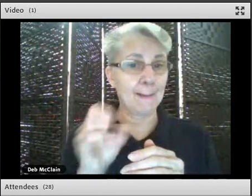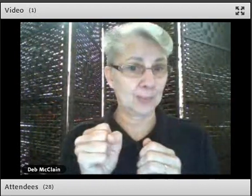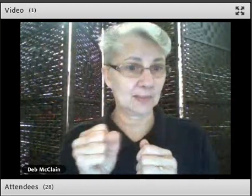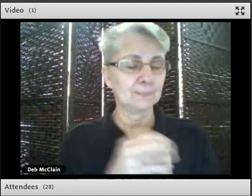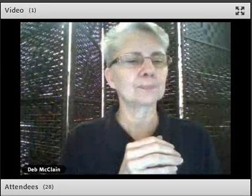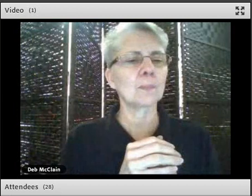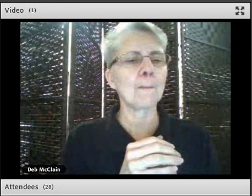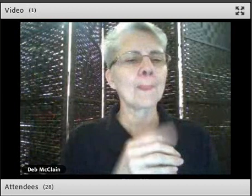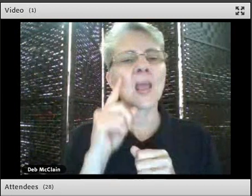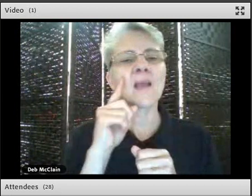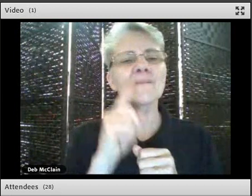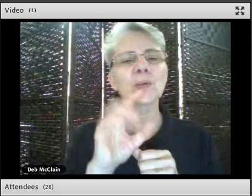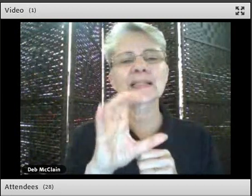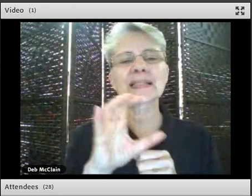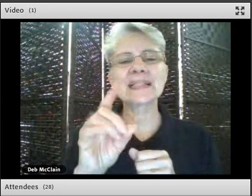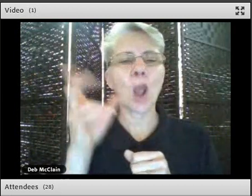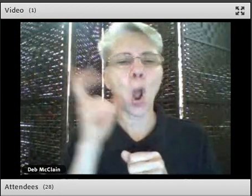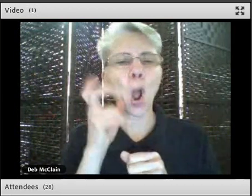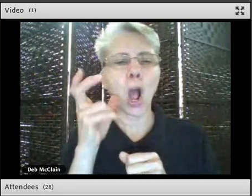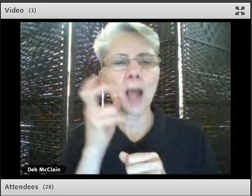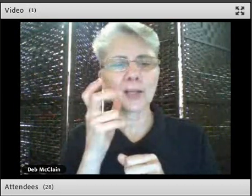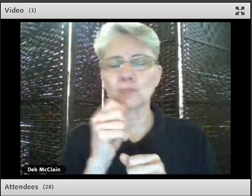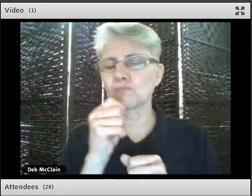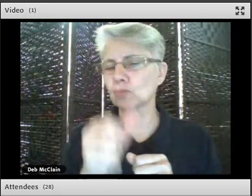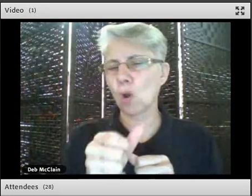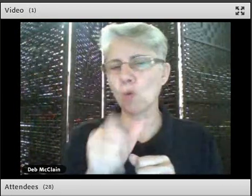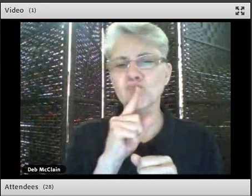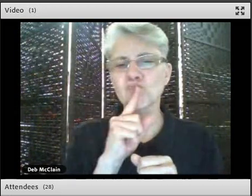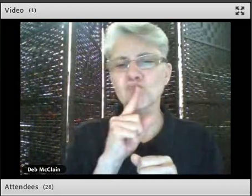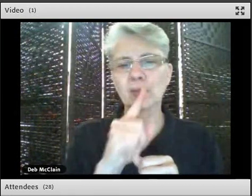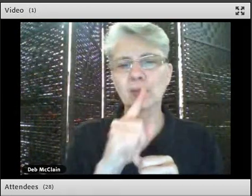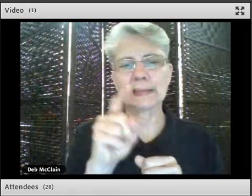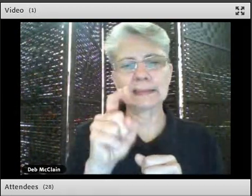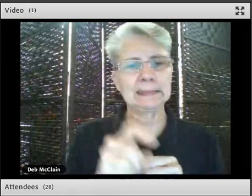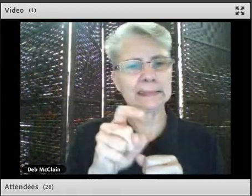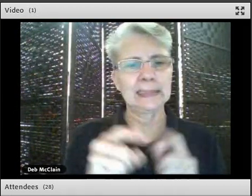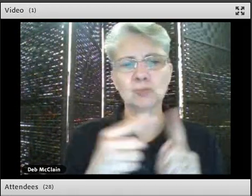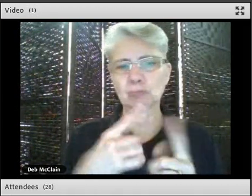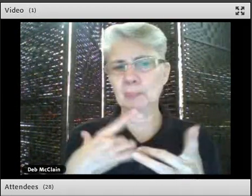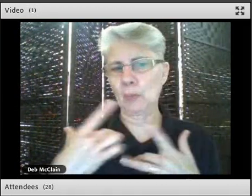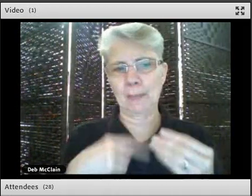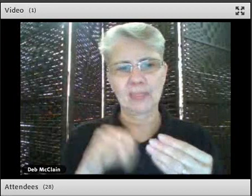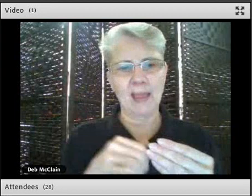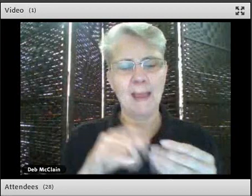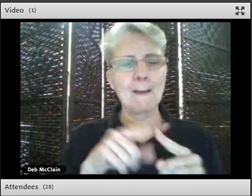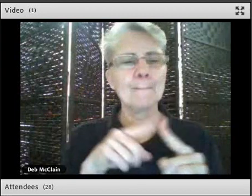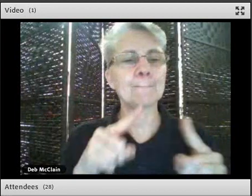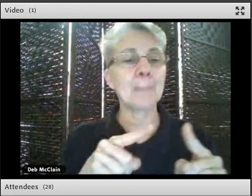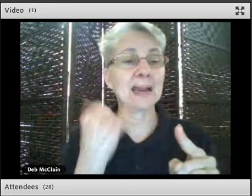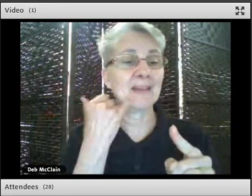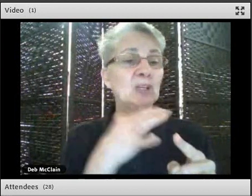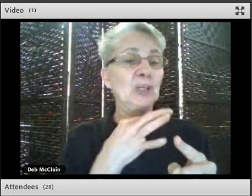But in case you're curious, the playing speed is 1.4 meters per second, which is in that last option.